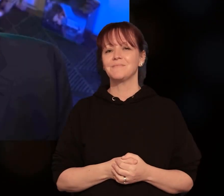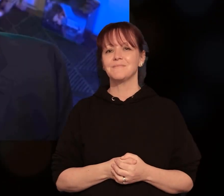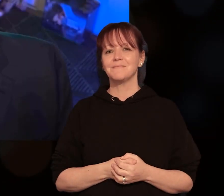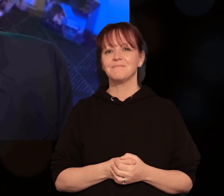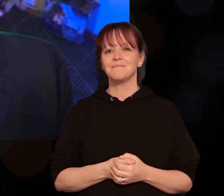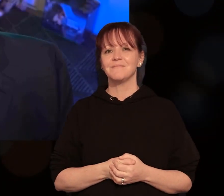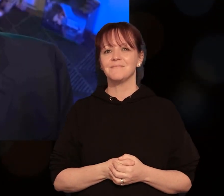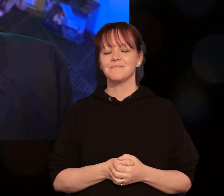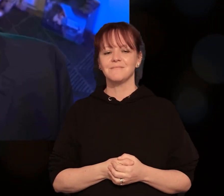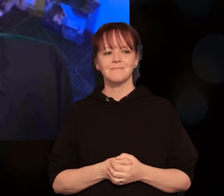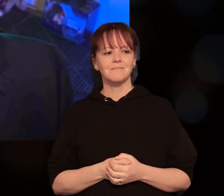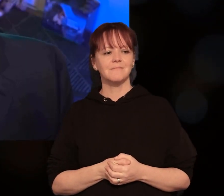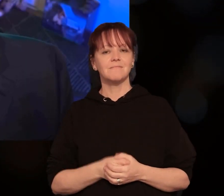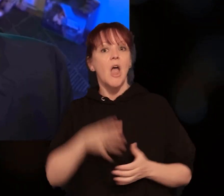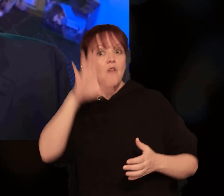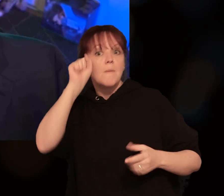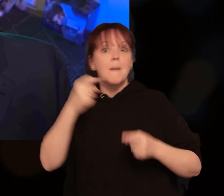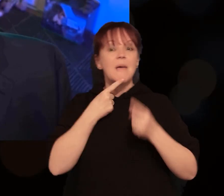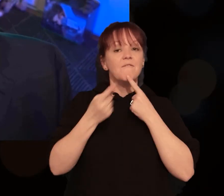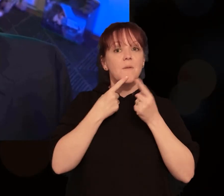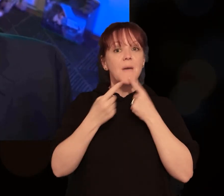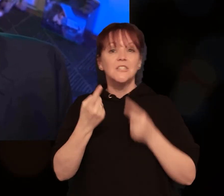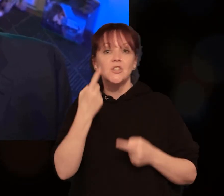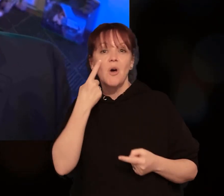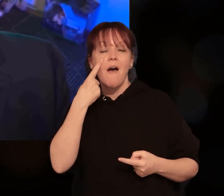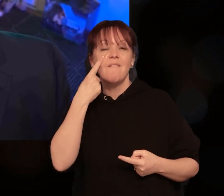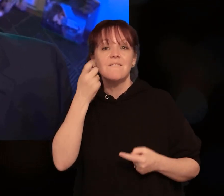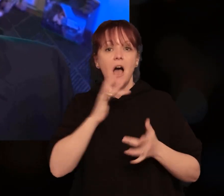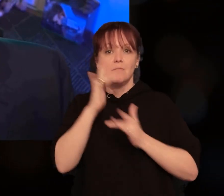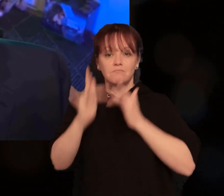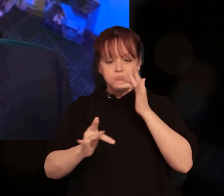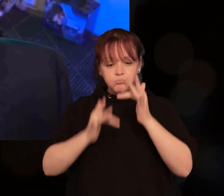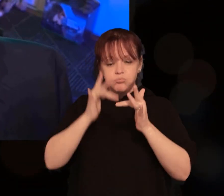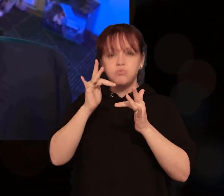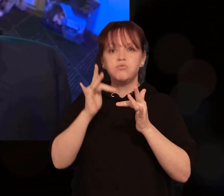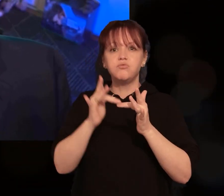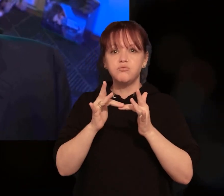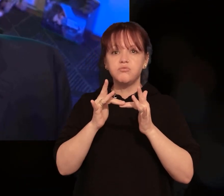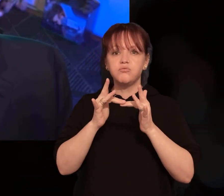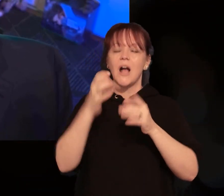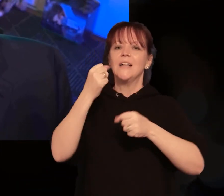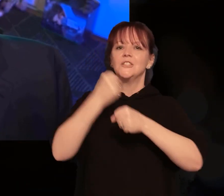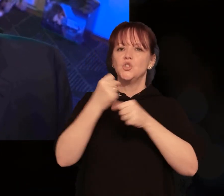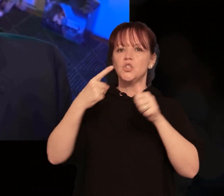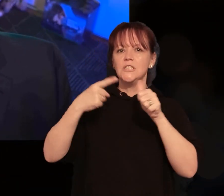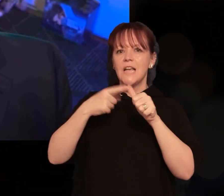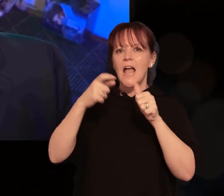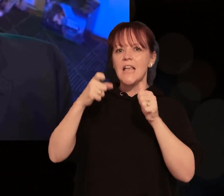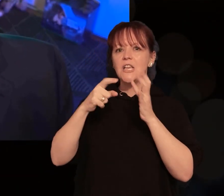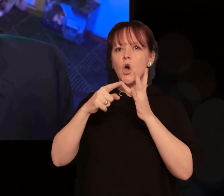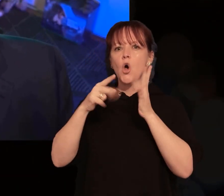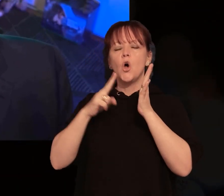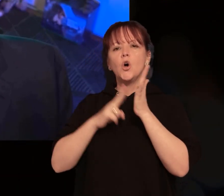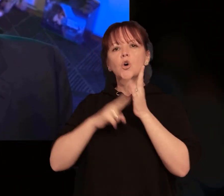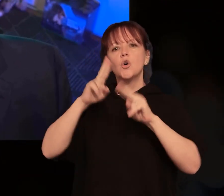Don't forget, you can find info about this and links to this and all the other finalists on the Awards page at gaconf.com